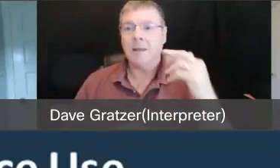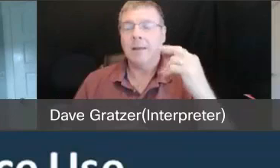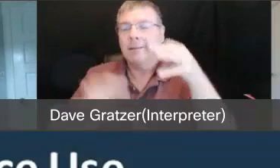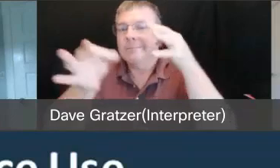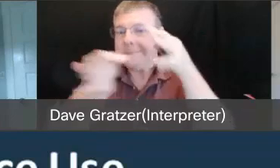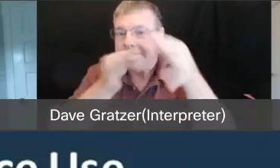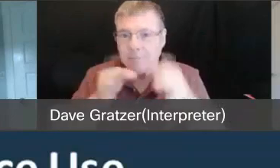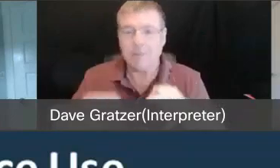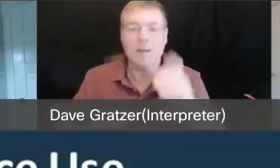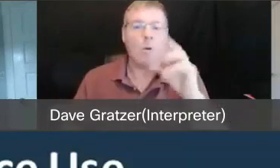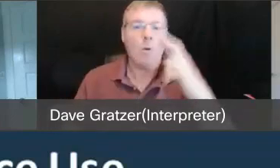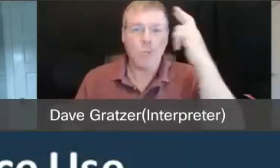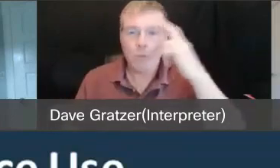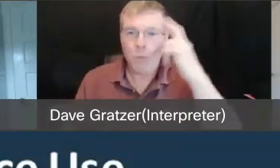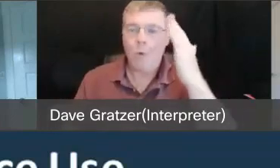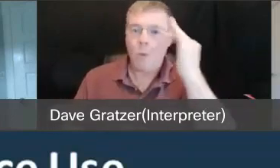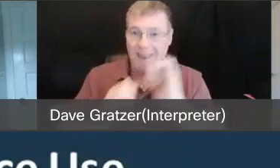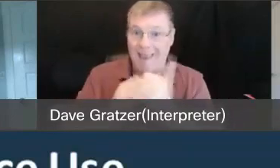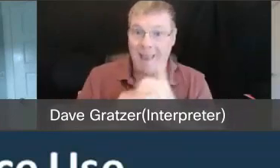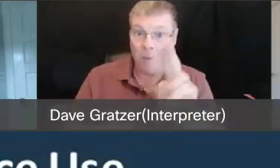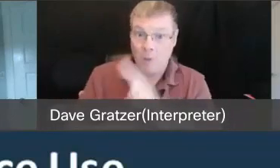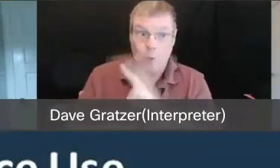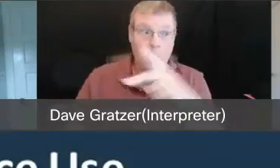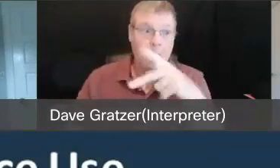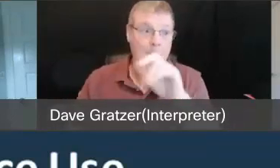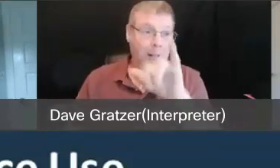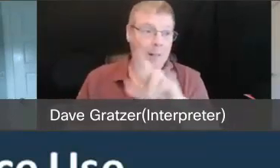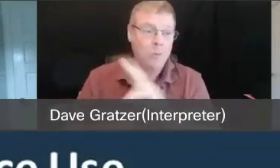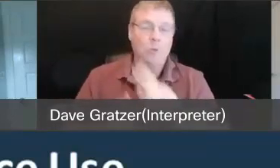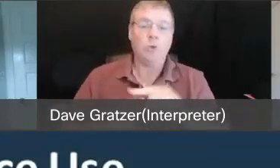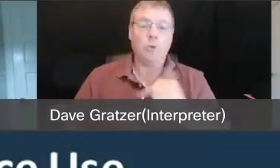or context of how they use substances to self-medicate,